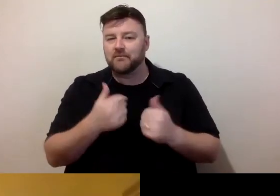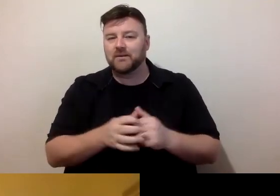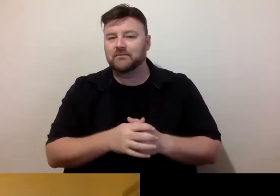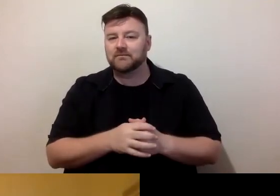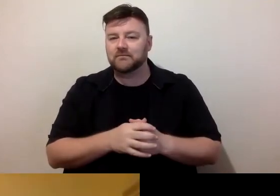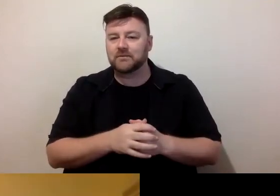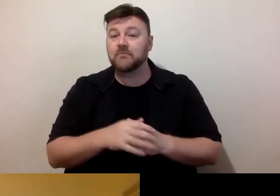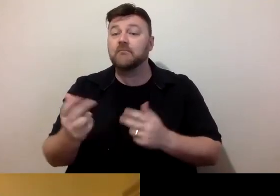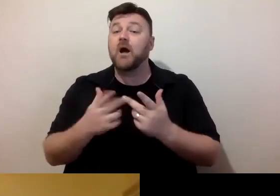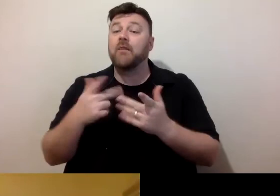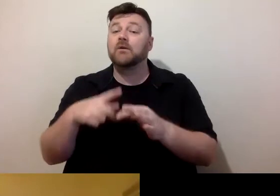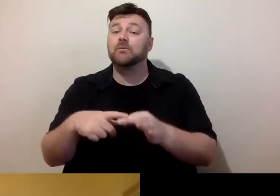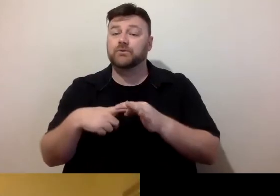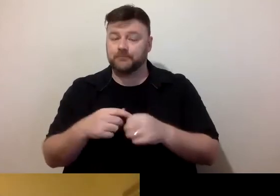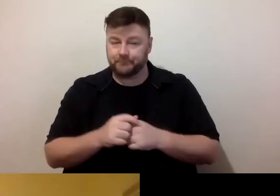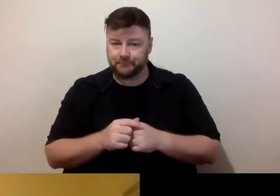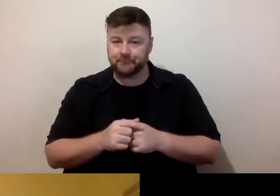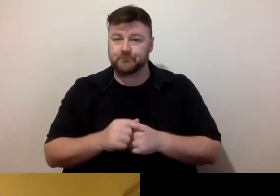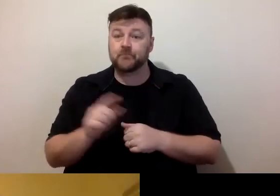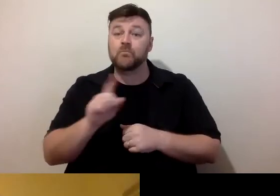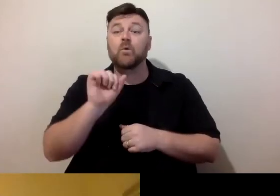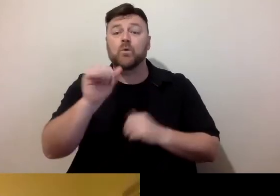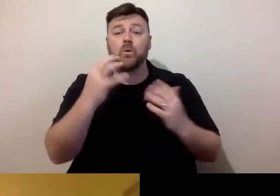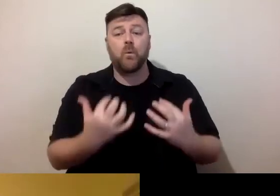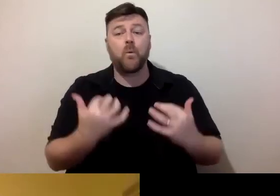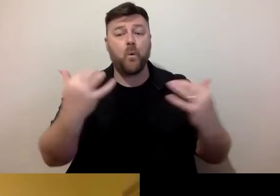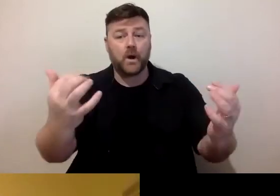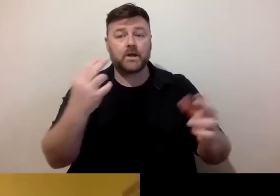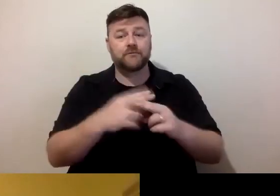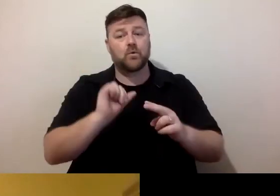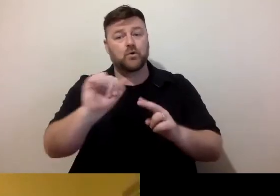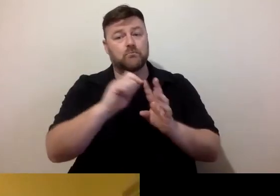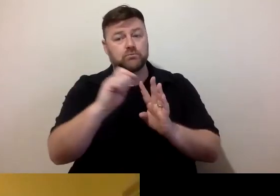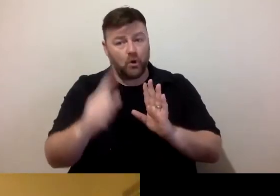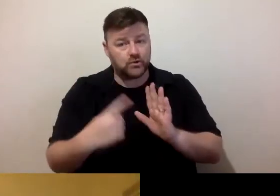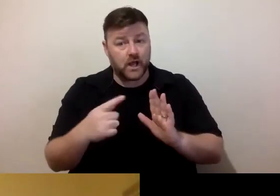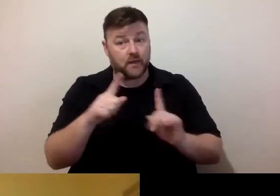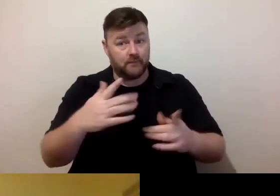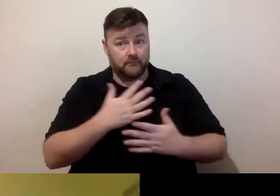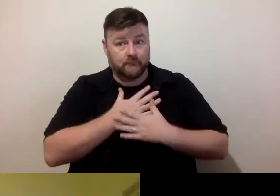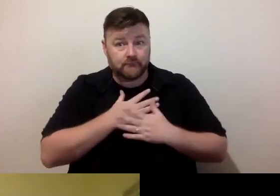through - what has been the audience response to the project and to the show?